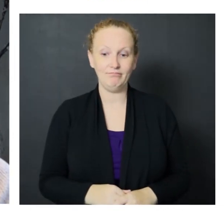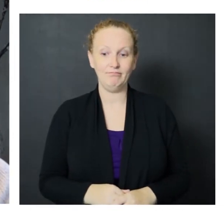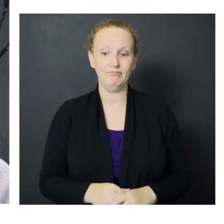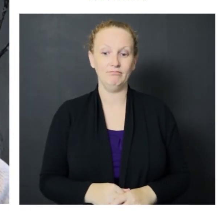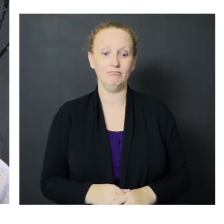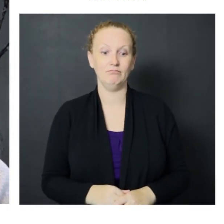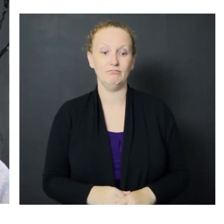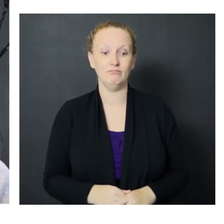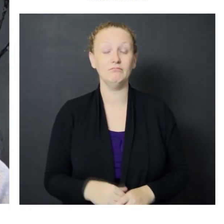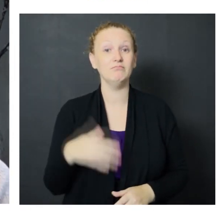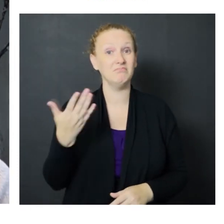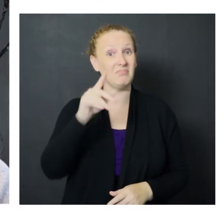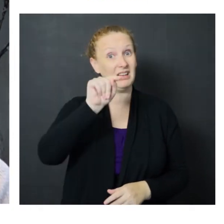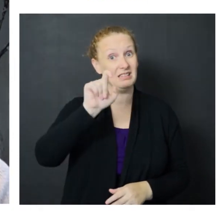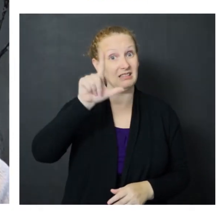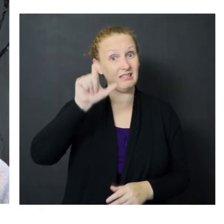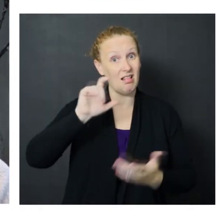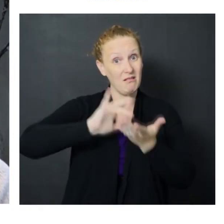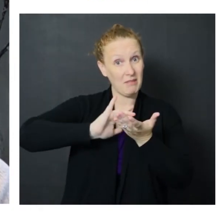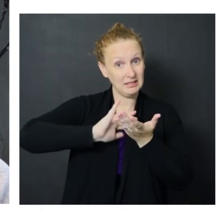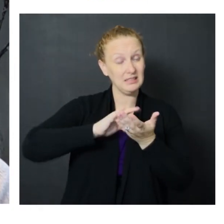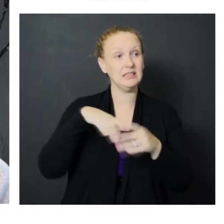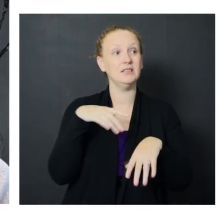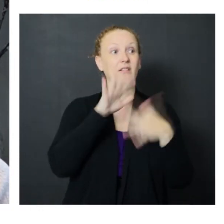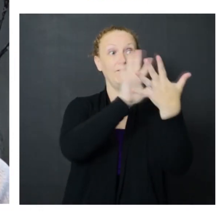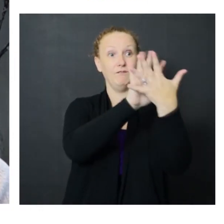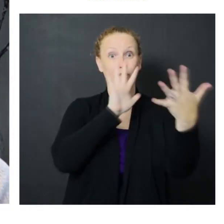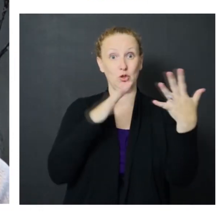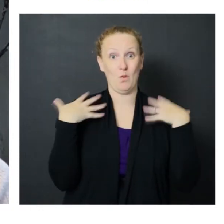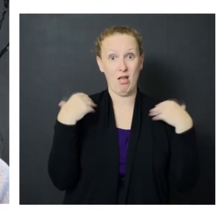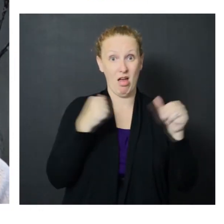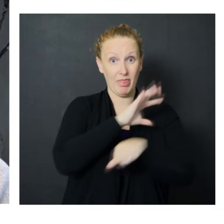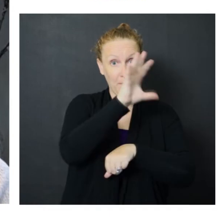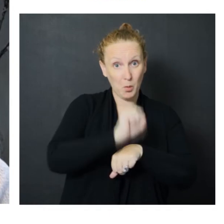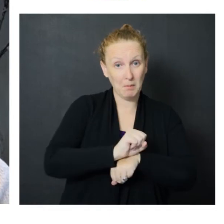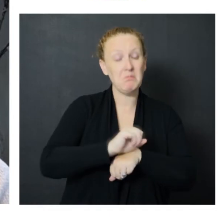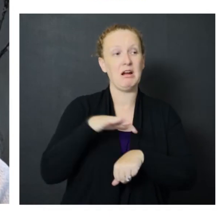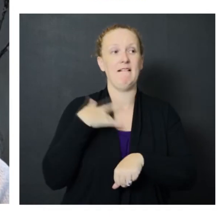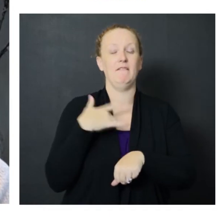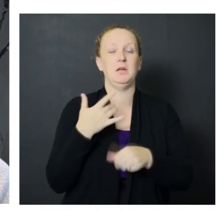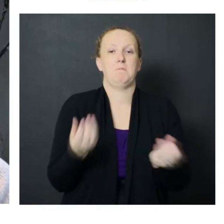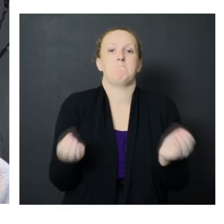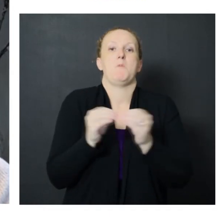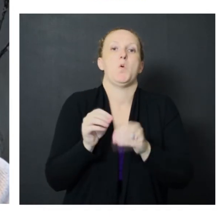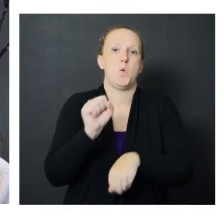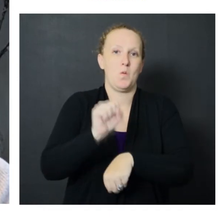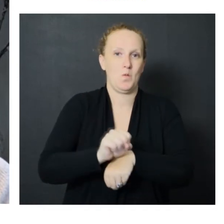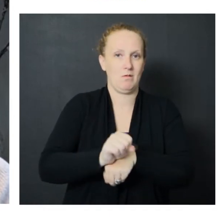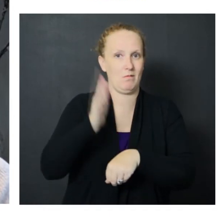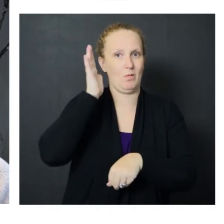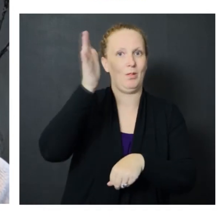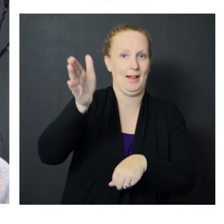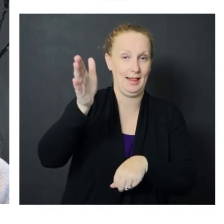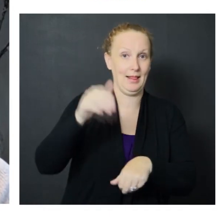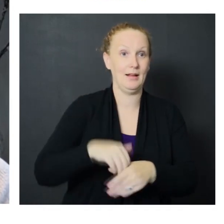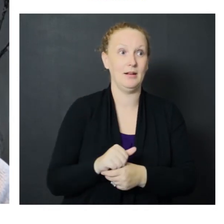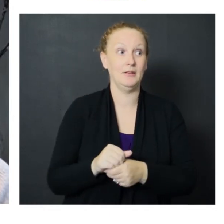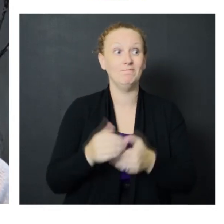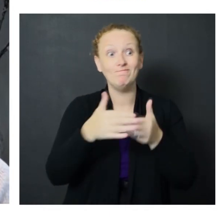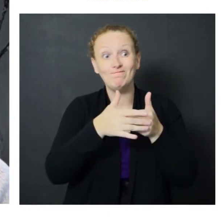I think it will bring us more work because when it becomes easy to access interpreter